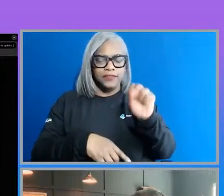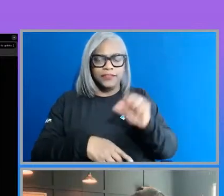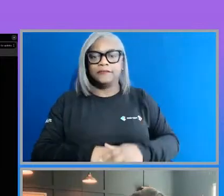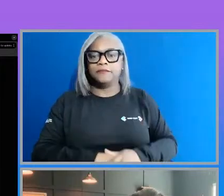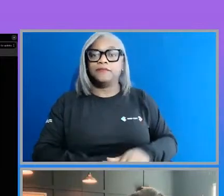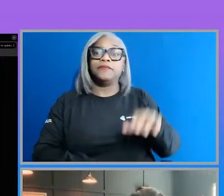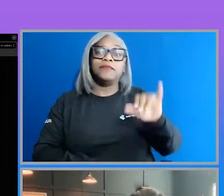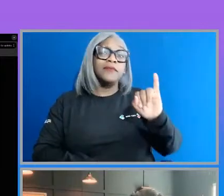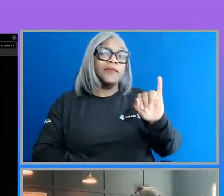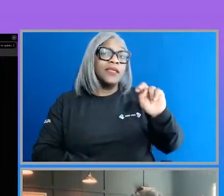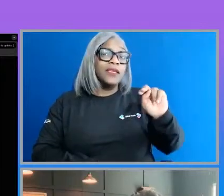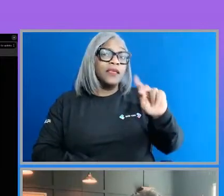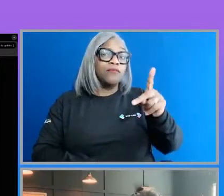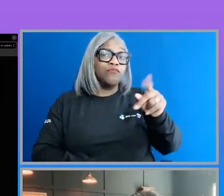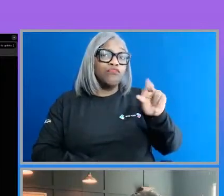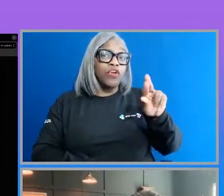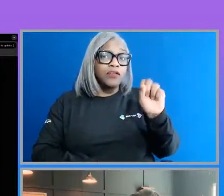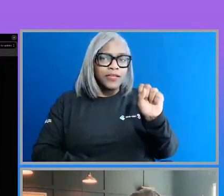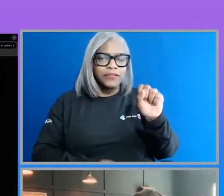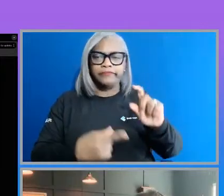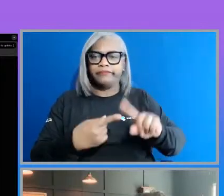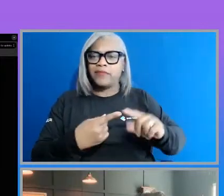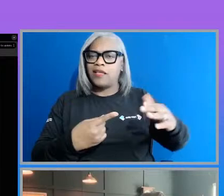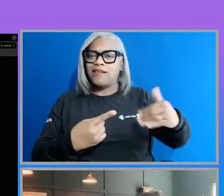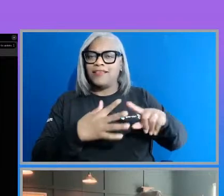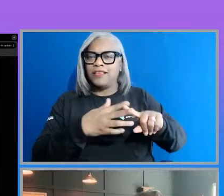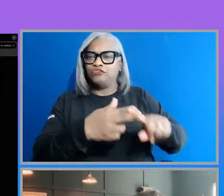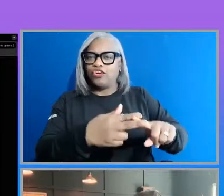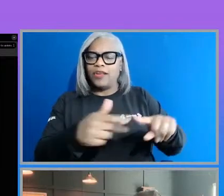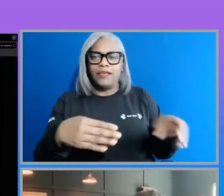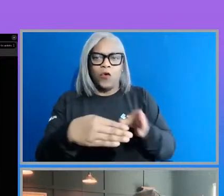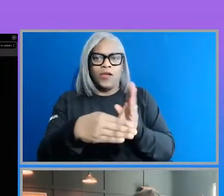progress, not started or completed. Can you confidently